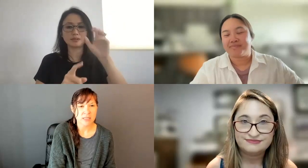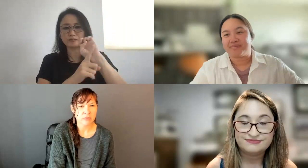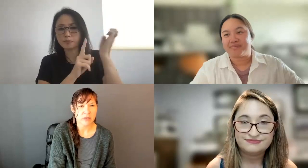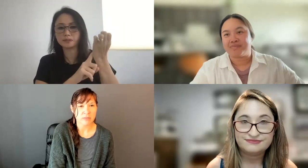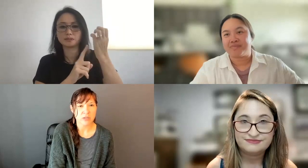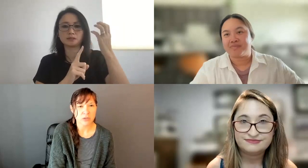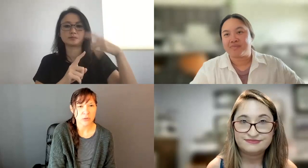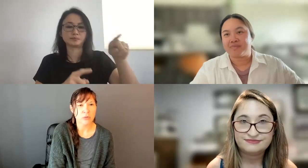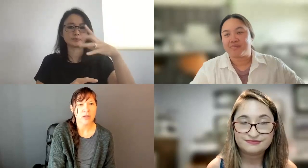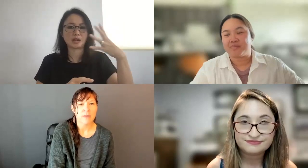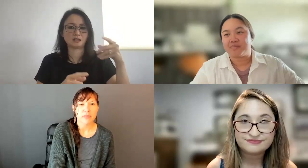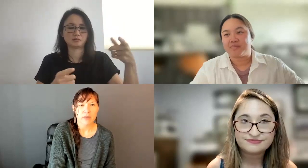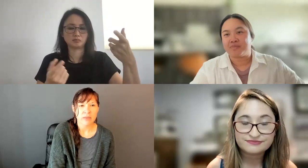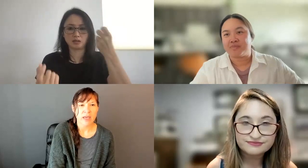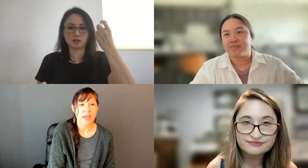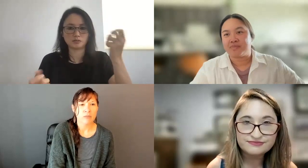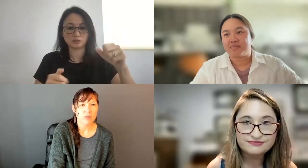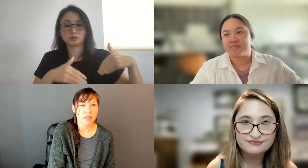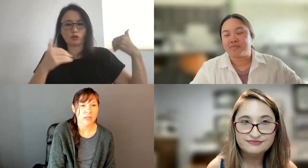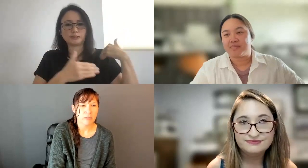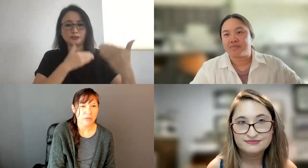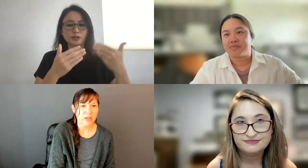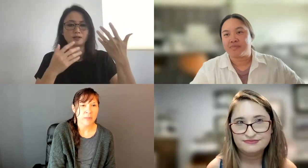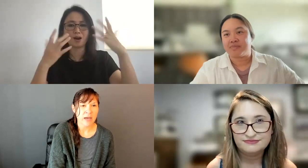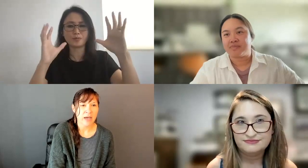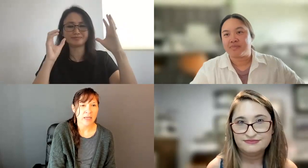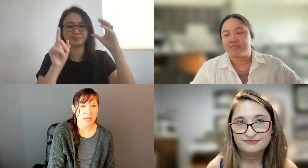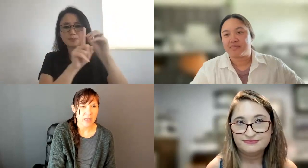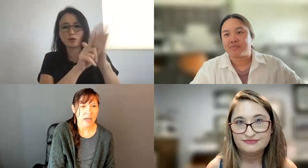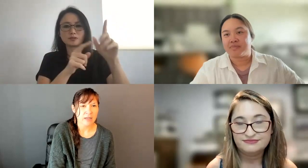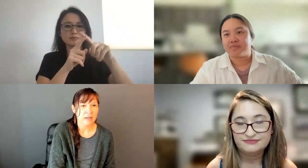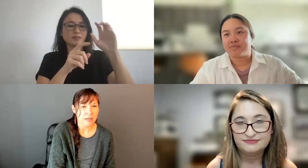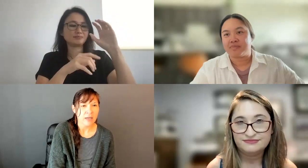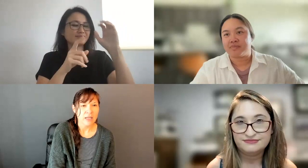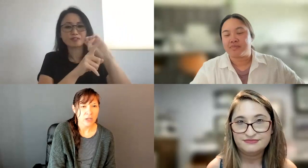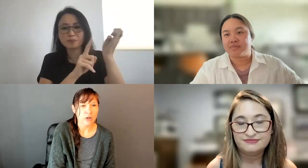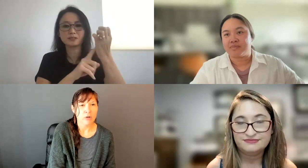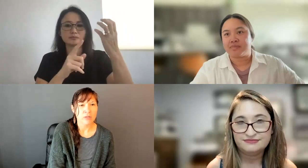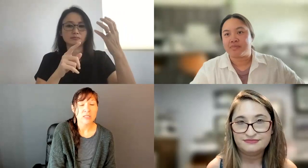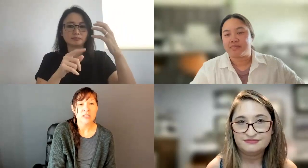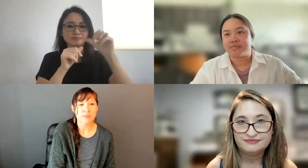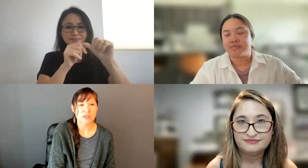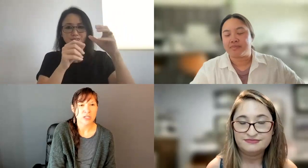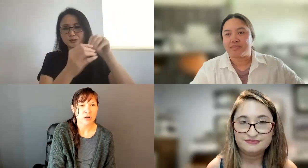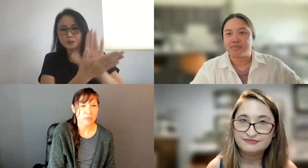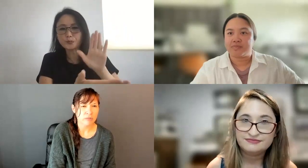really understand the environment, especially for the younger generation, they're exposed to a lot of environmental issues in school.